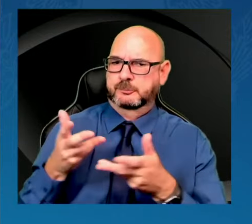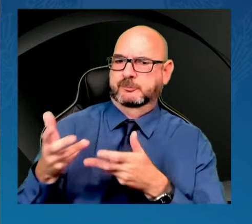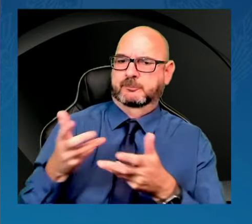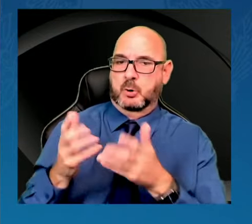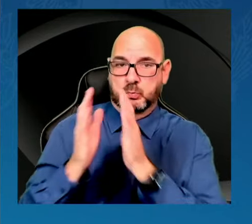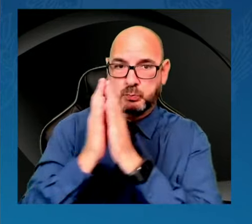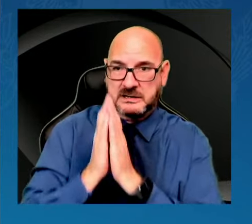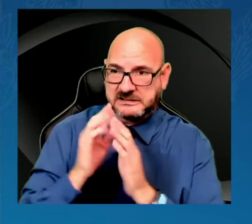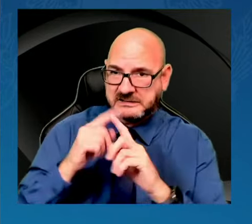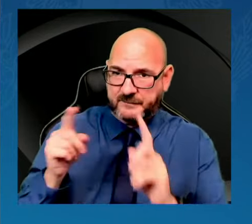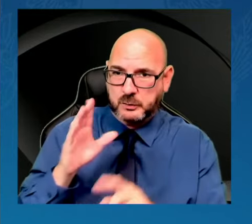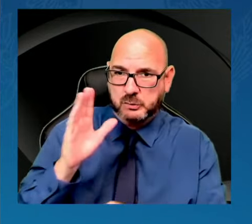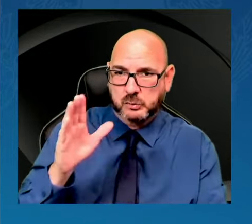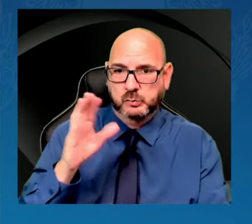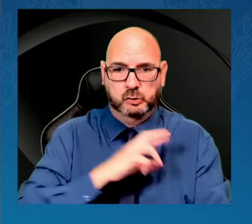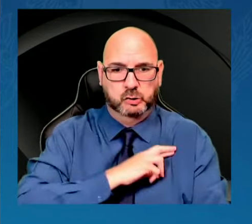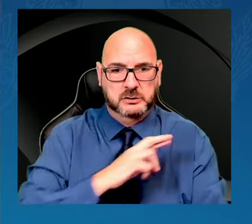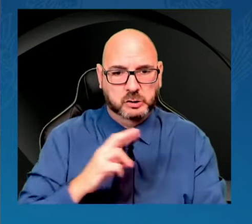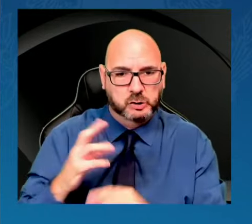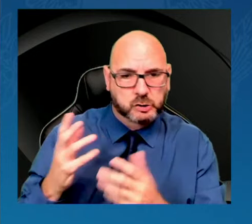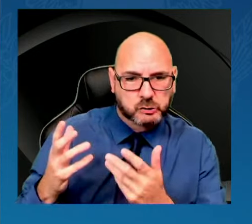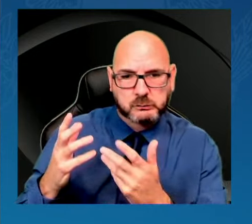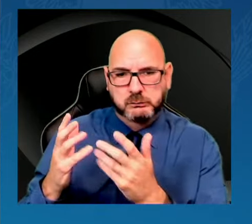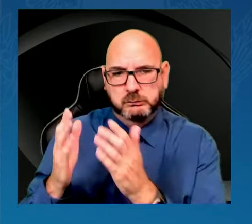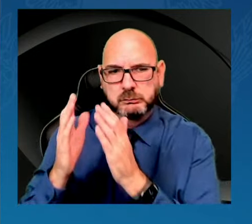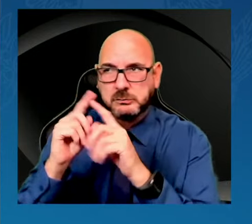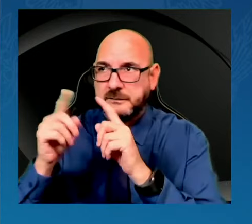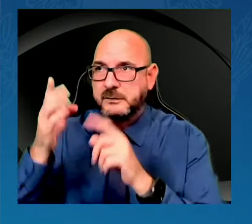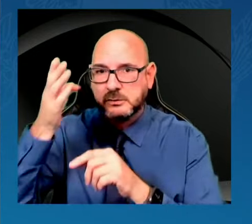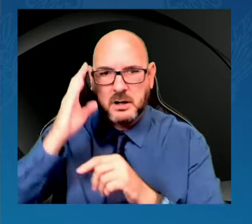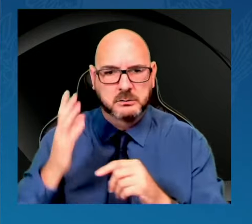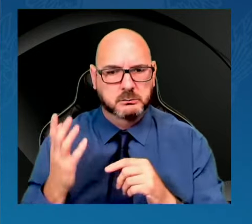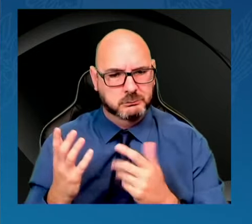which invariably will lead to some degree of conflict.